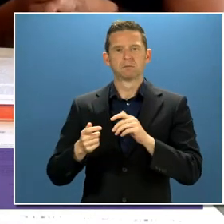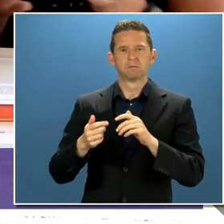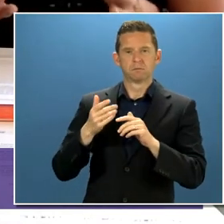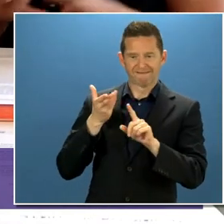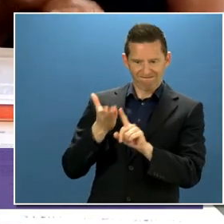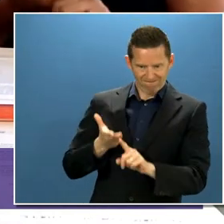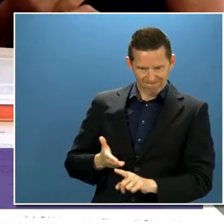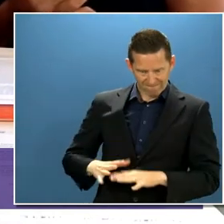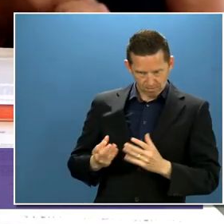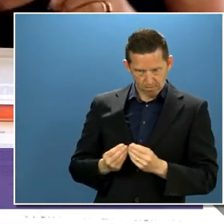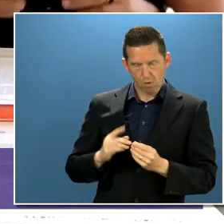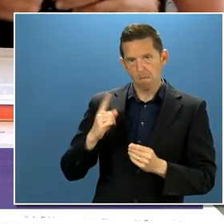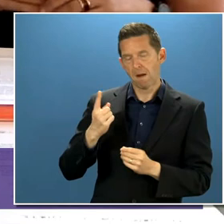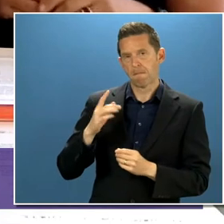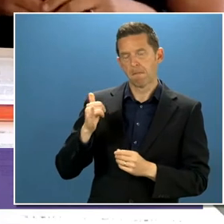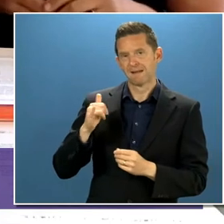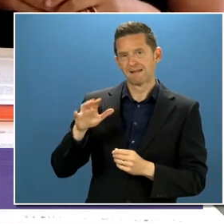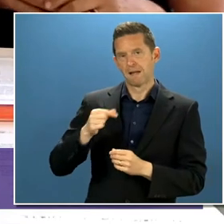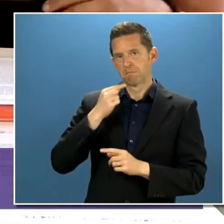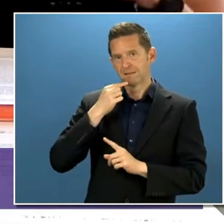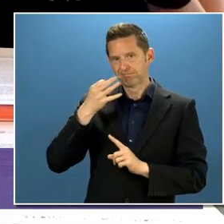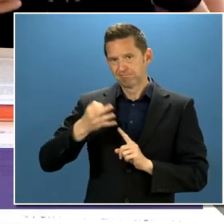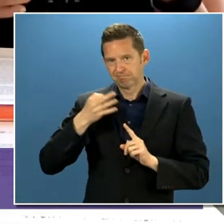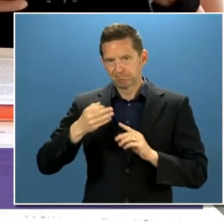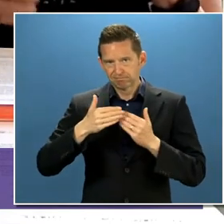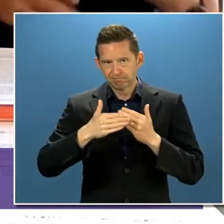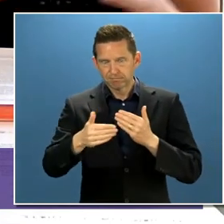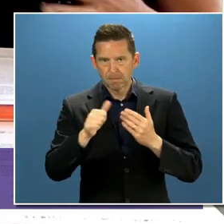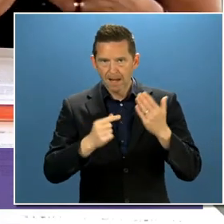they might take a long time, people might be a bit funny about having to